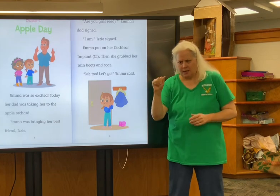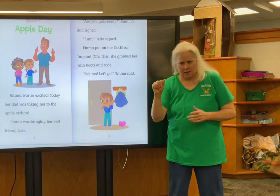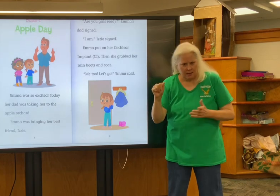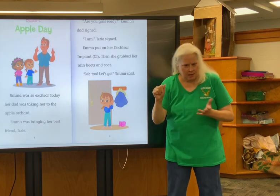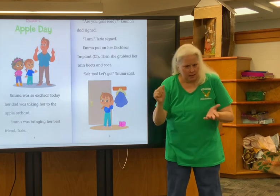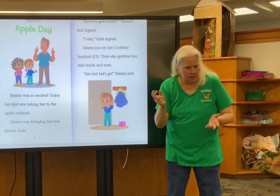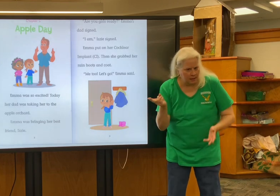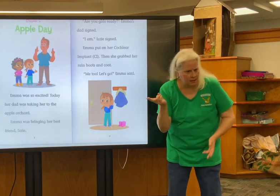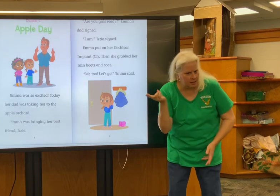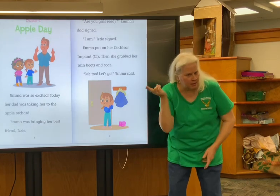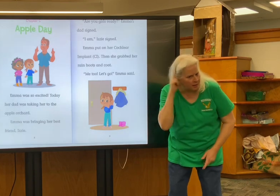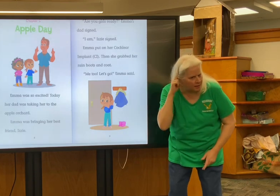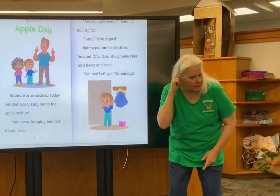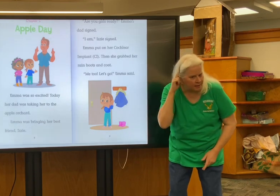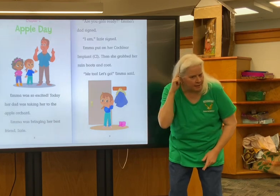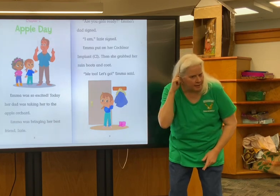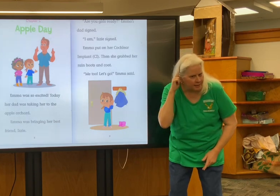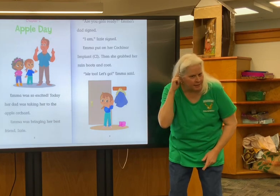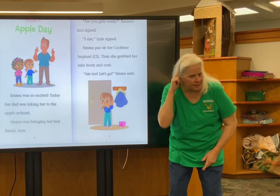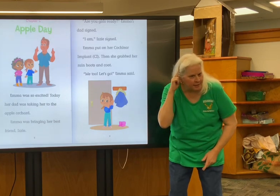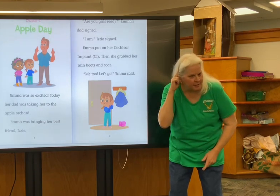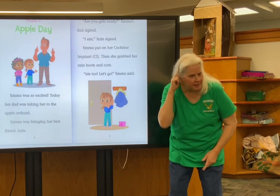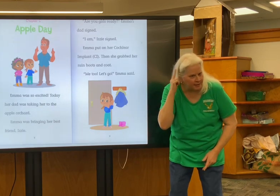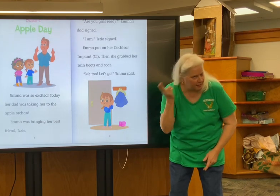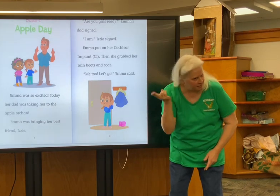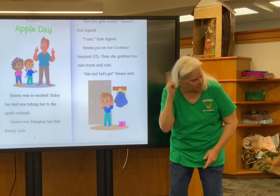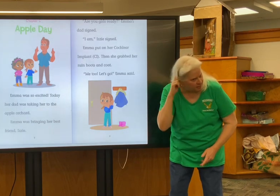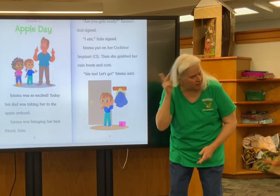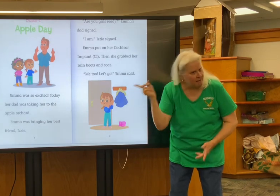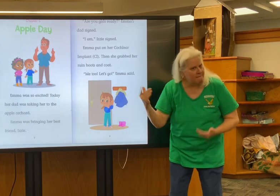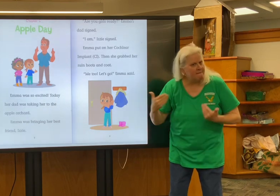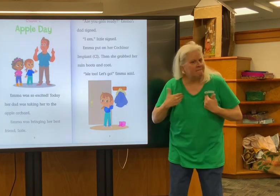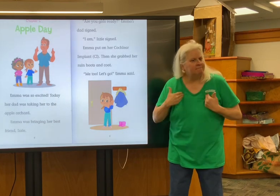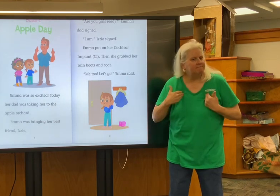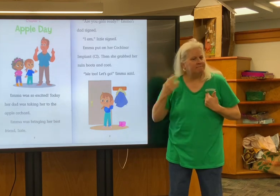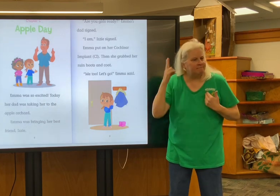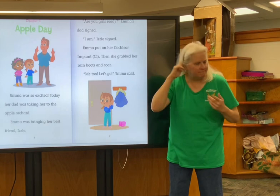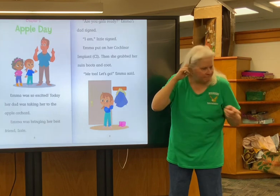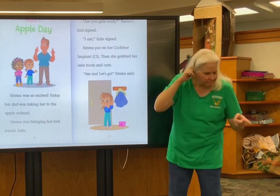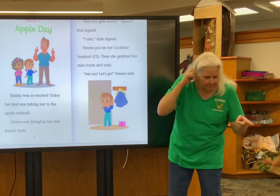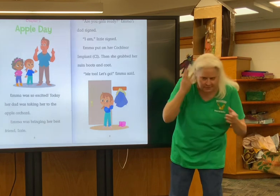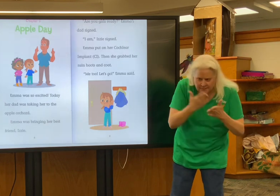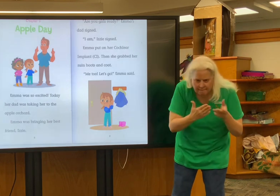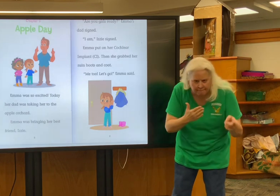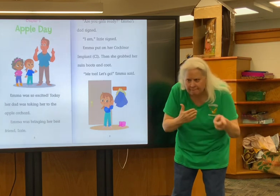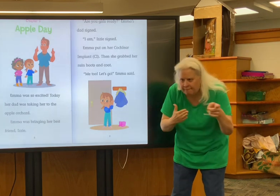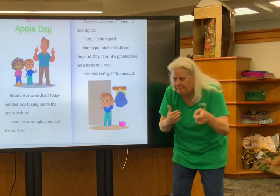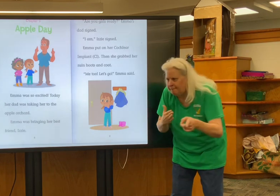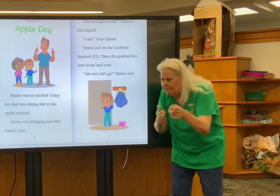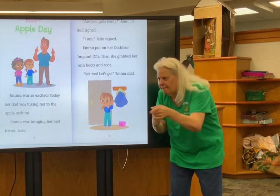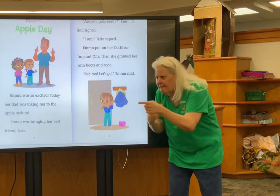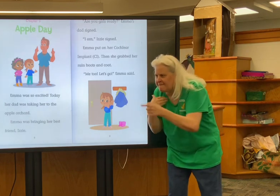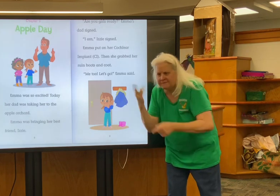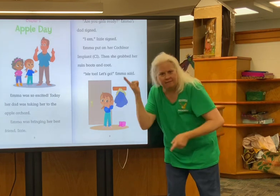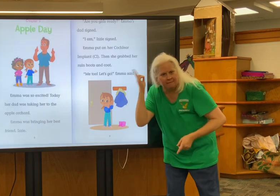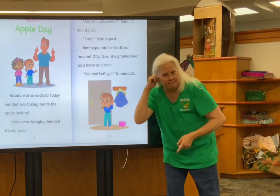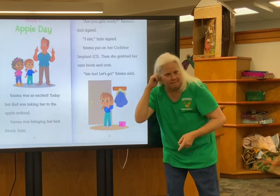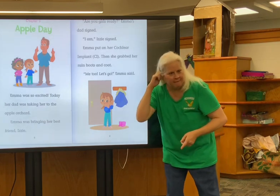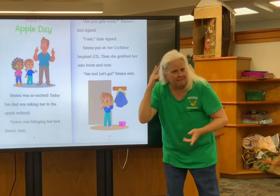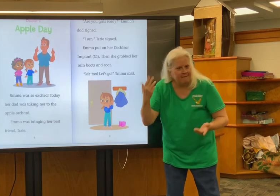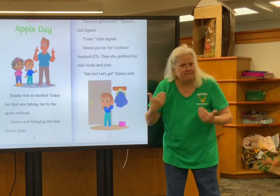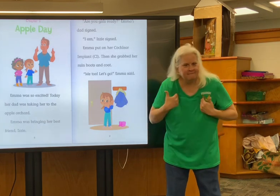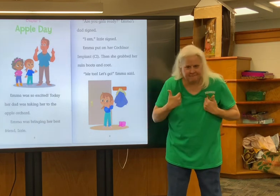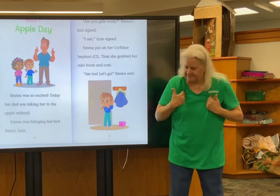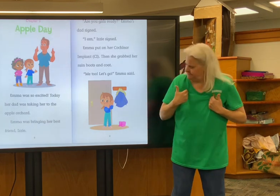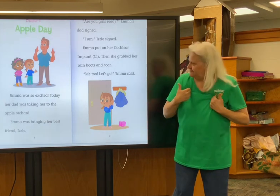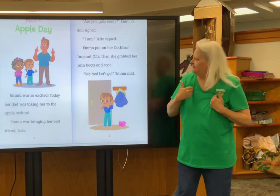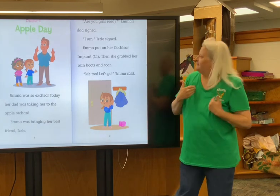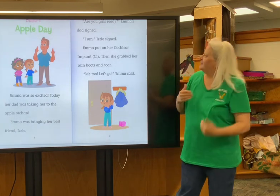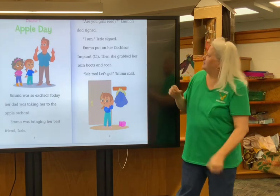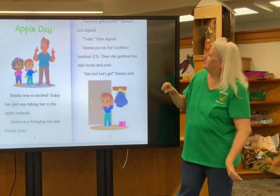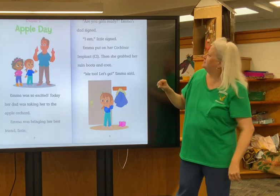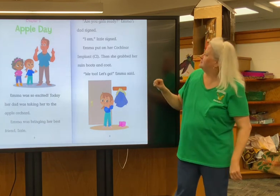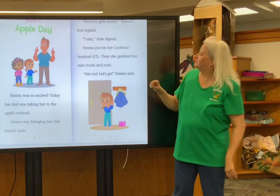Emma put on her Cochlear Implant (CI). Hmm, who has a cochlear implant here? Yeah.